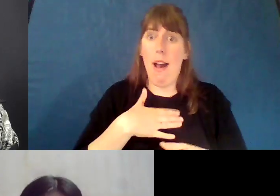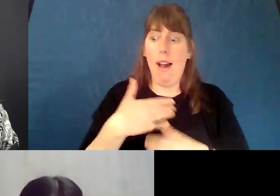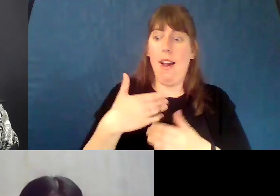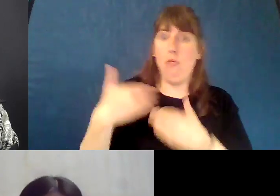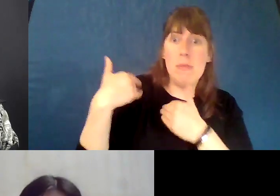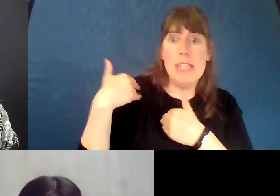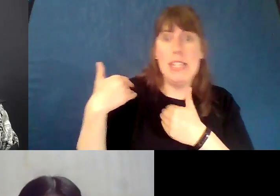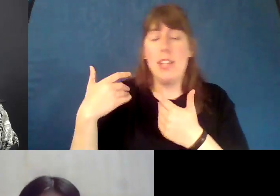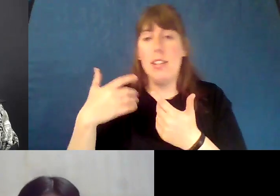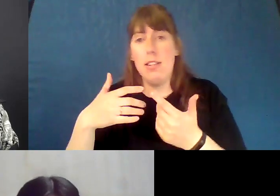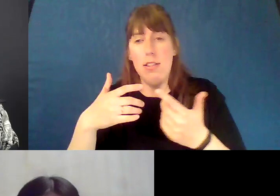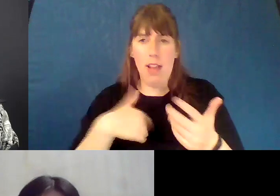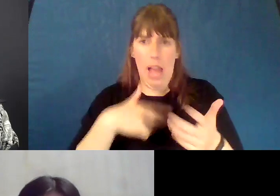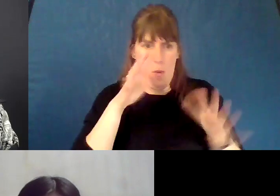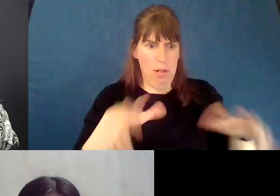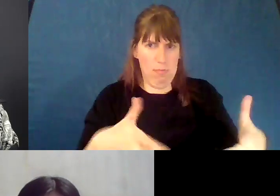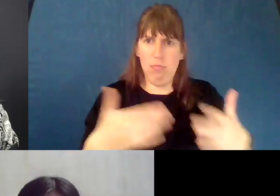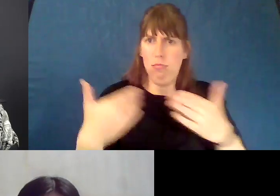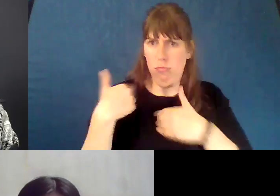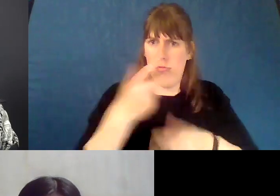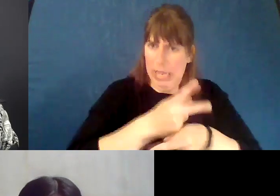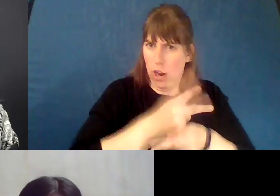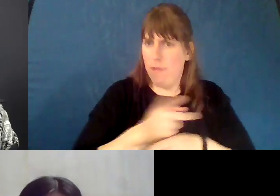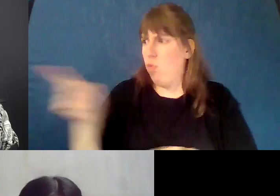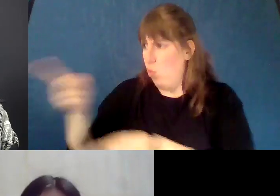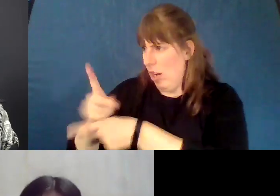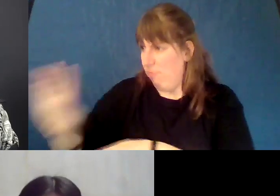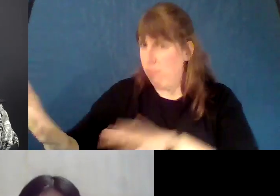we're kind of keeping, you know, like, to hold each other accountable for the work that we do.